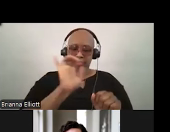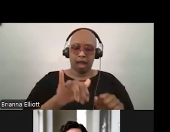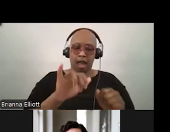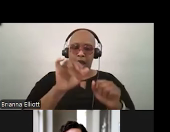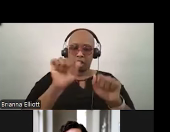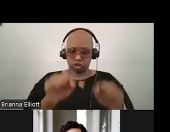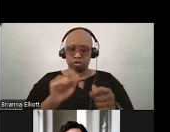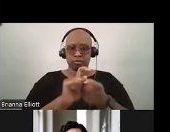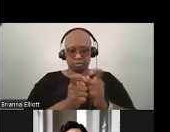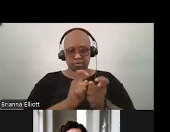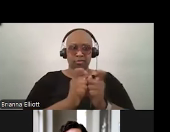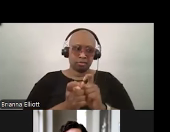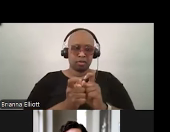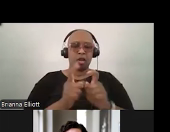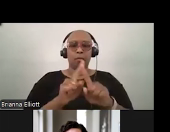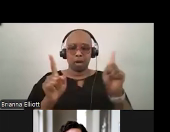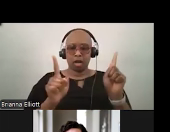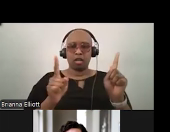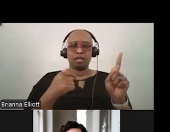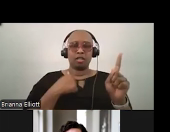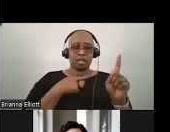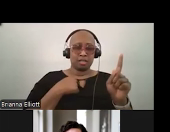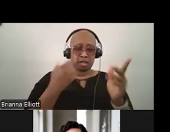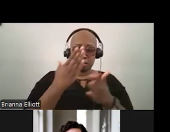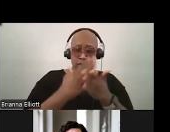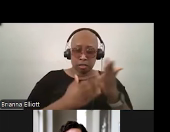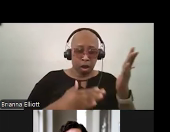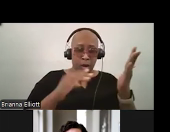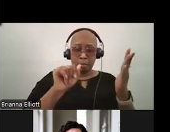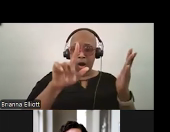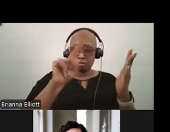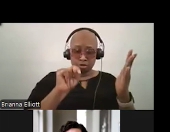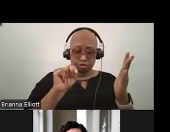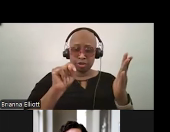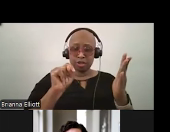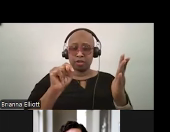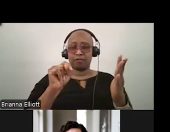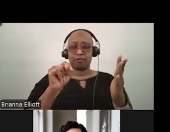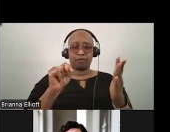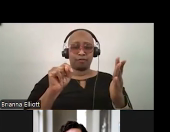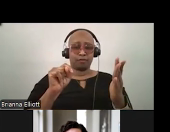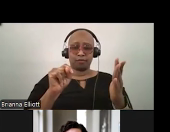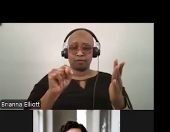the first thing that I want to do is there some sort of alternative to PDF. So Whitney